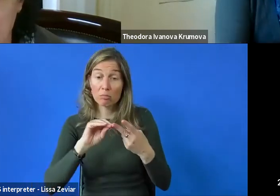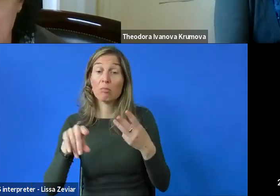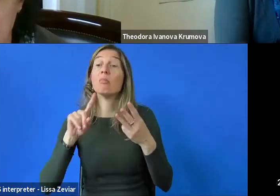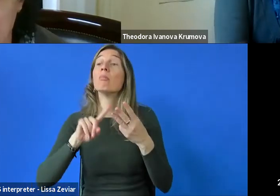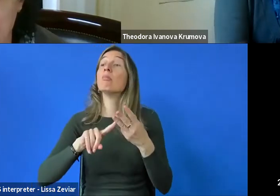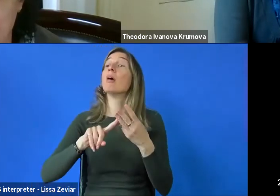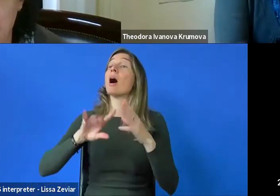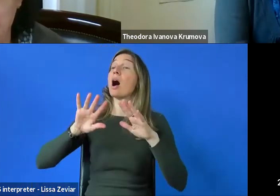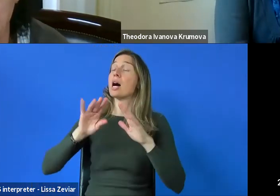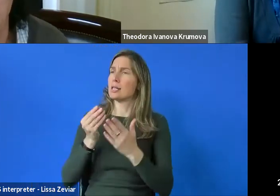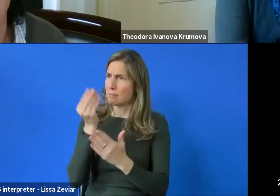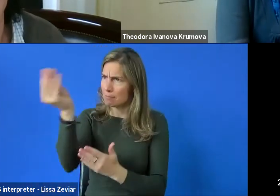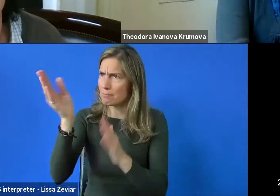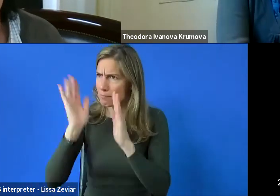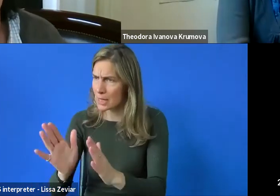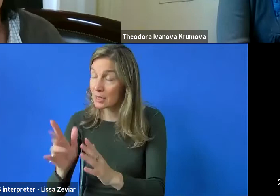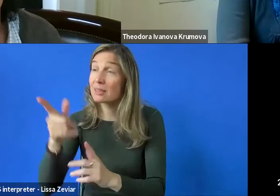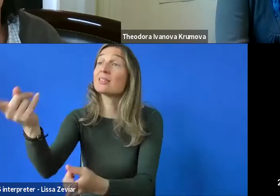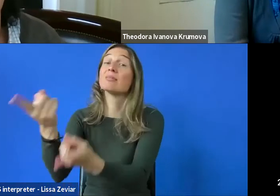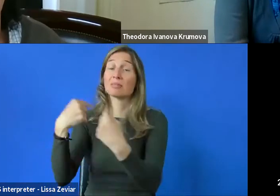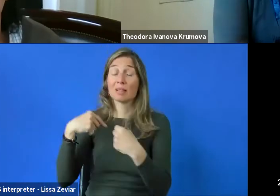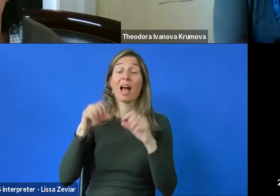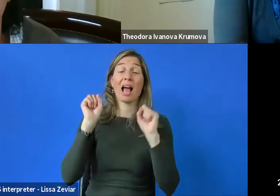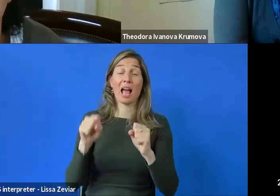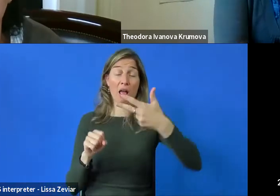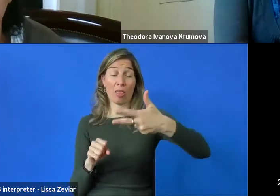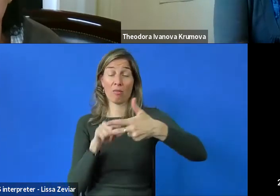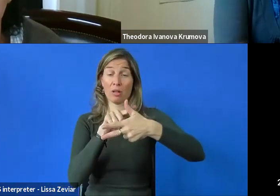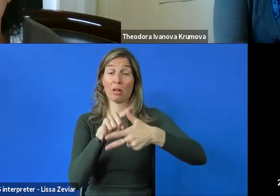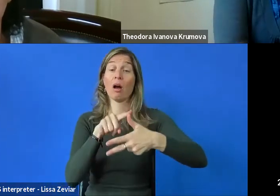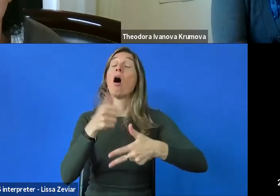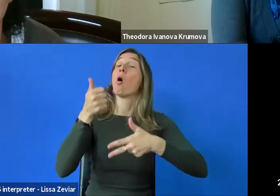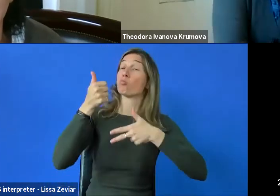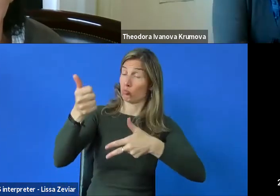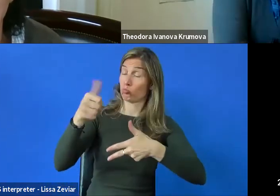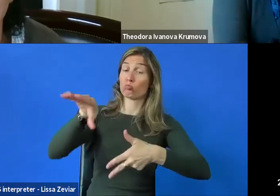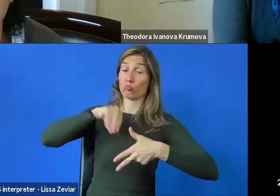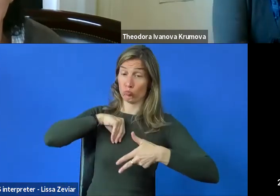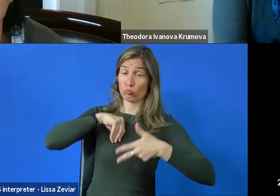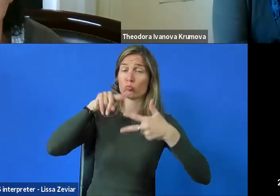Or sometimes partially satisfactory and so this is the role of the committee